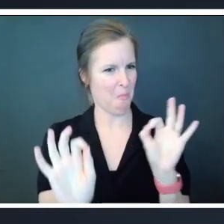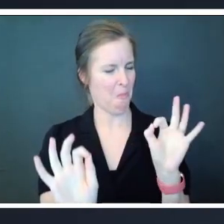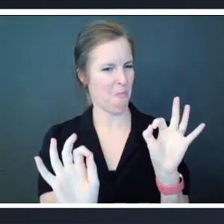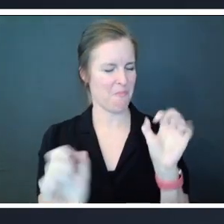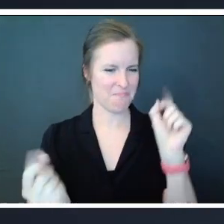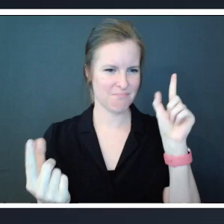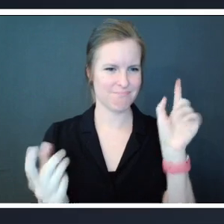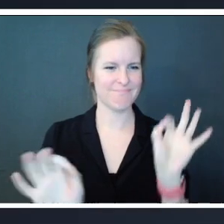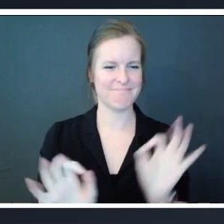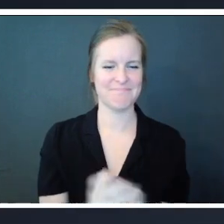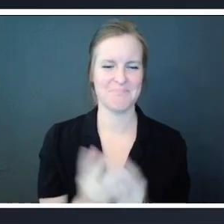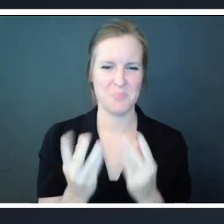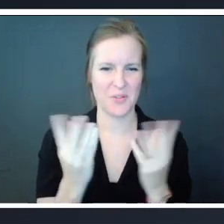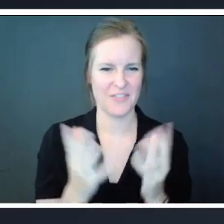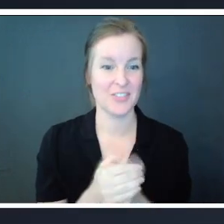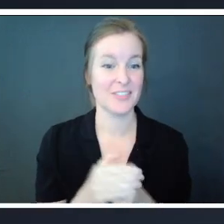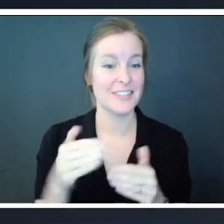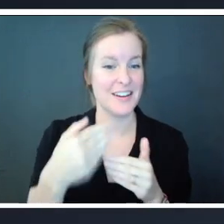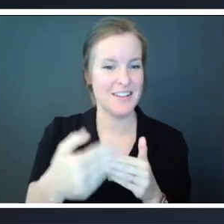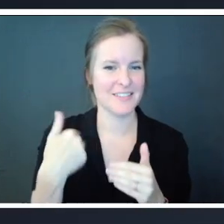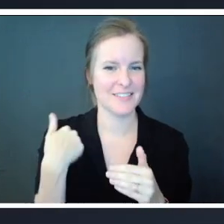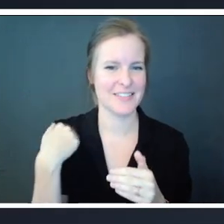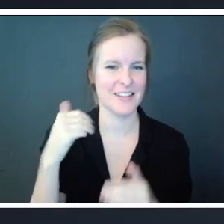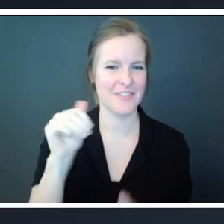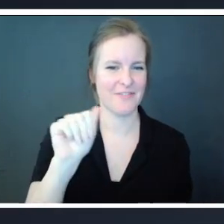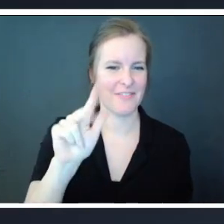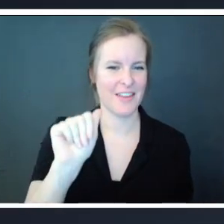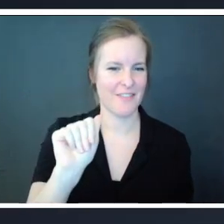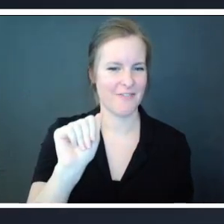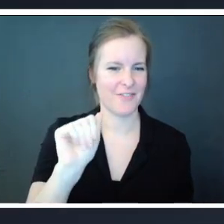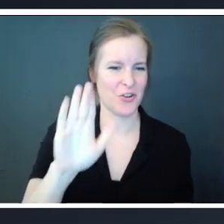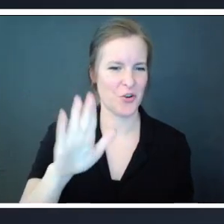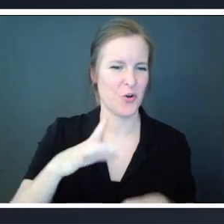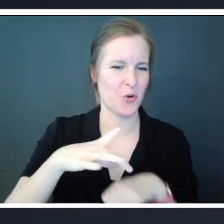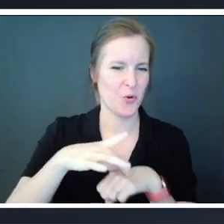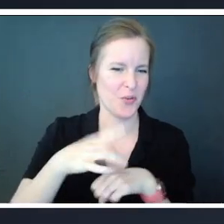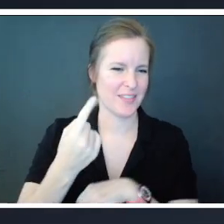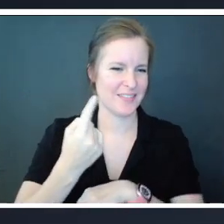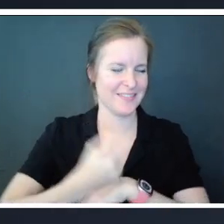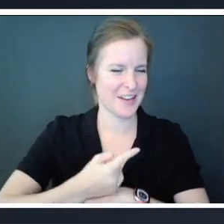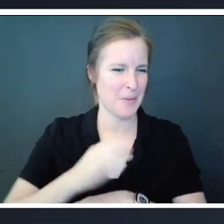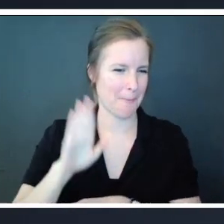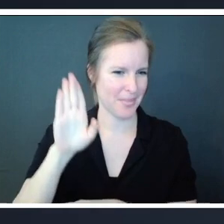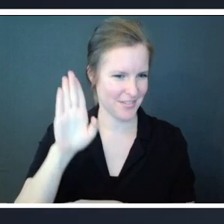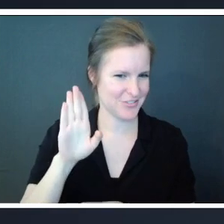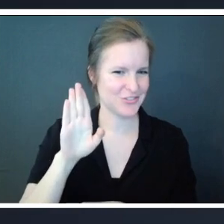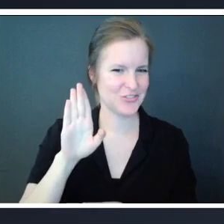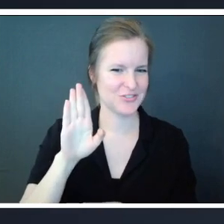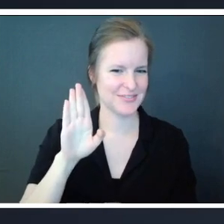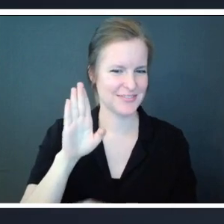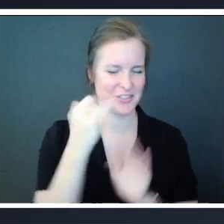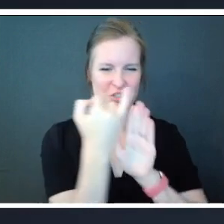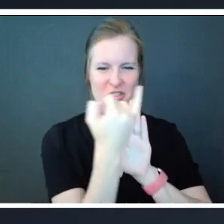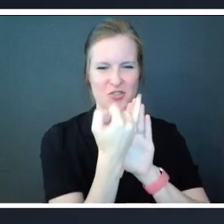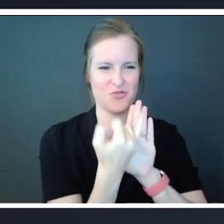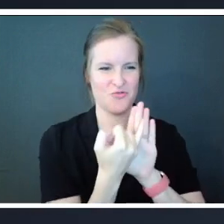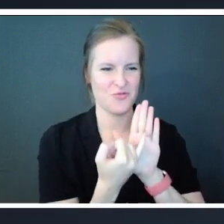s Earth Day pledge. She drew a species that's seen halfway across the globe. Thank you. There